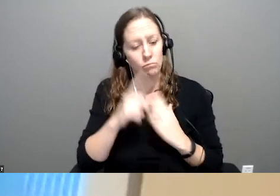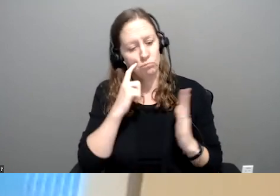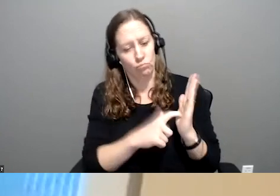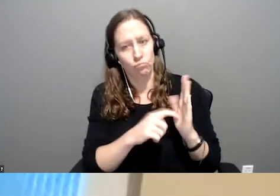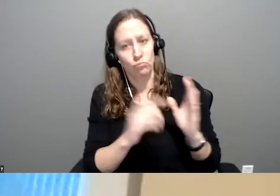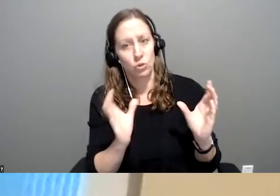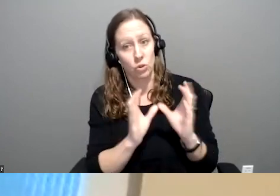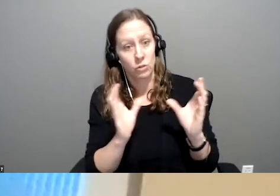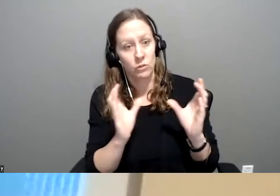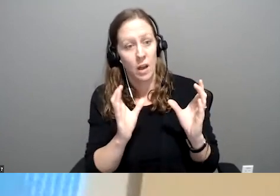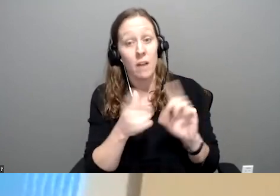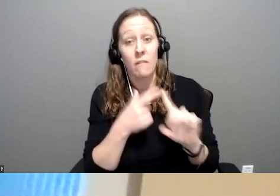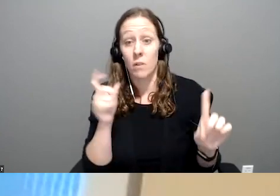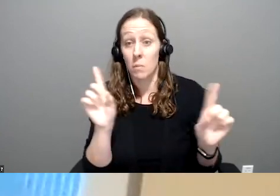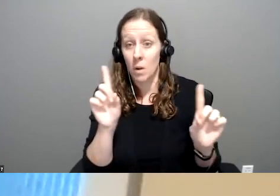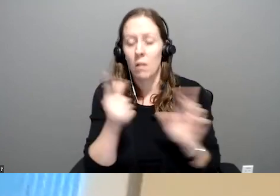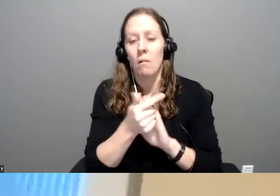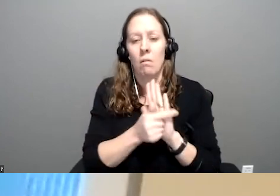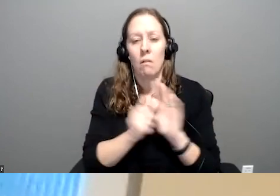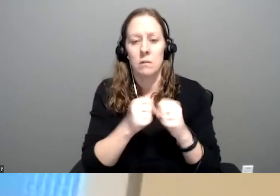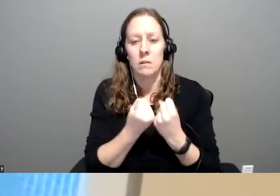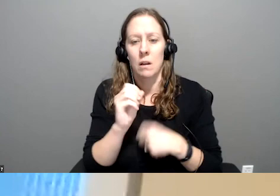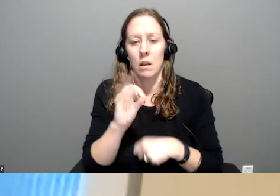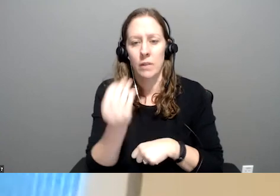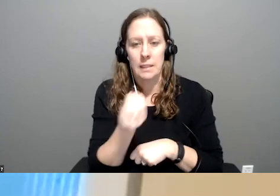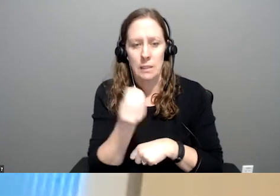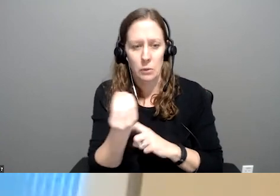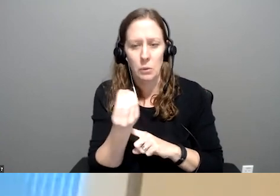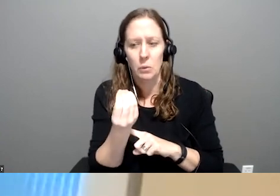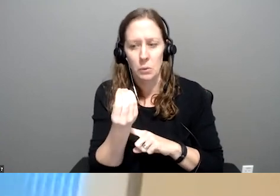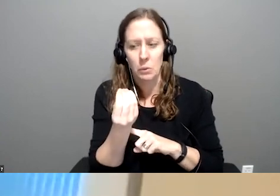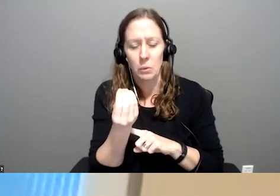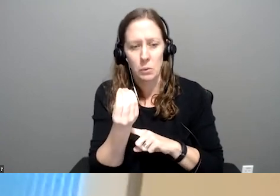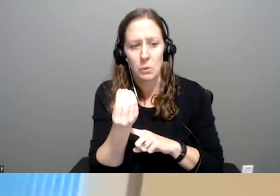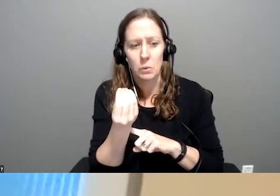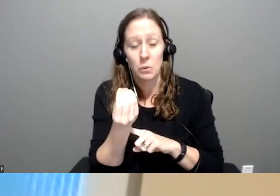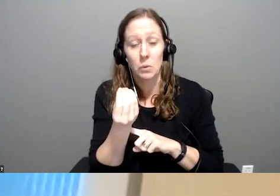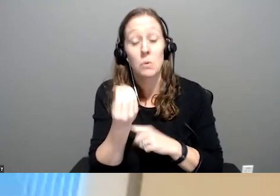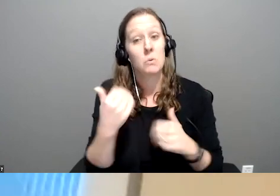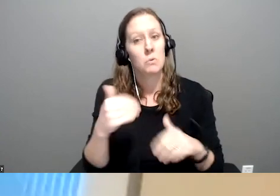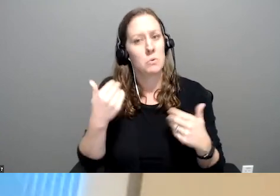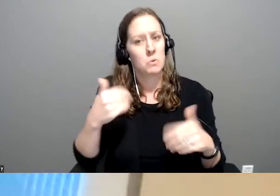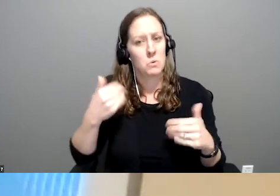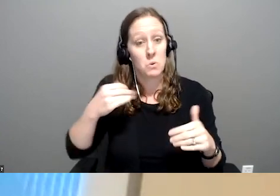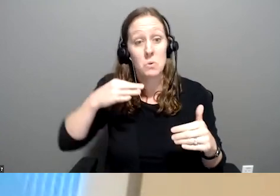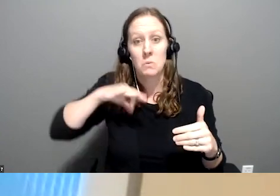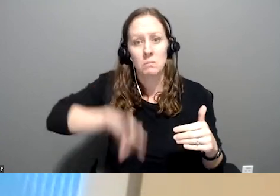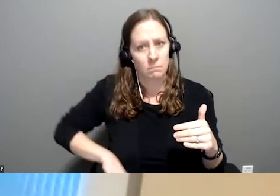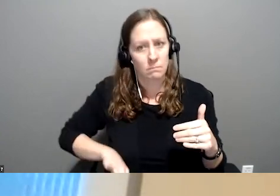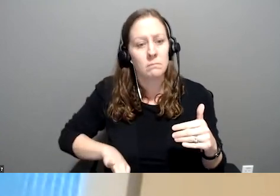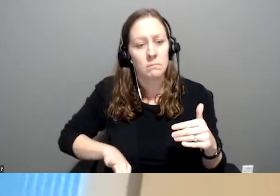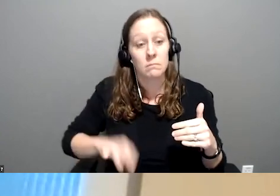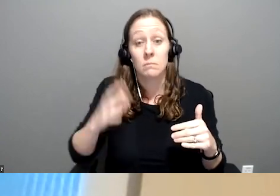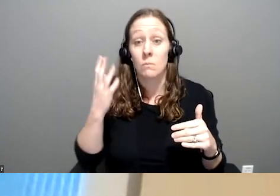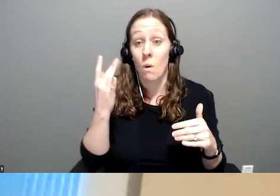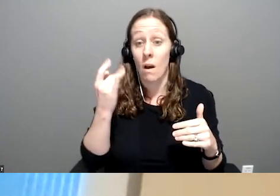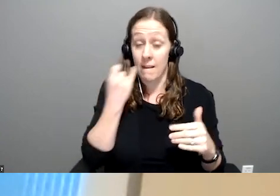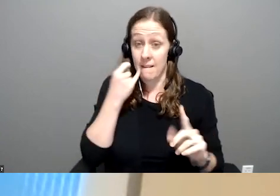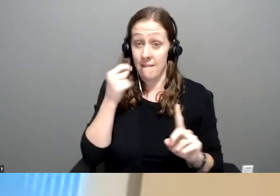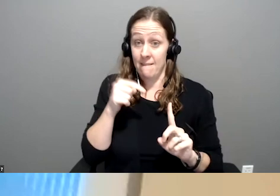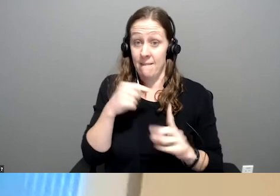from the Law Society of Ontario, which will be very advantageous if we take this program into